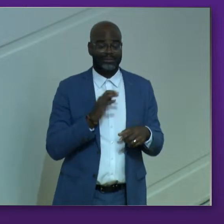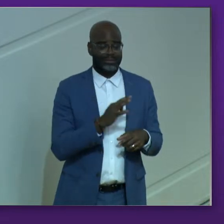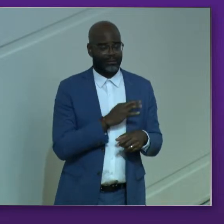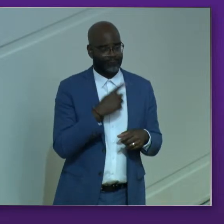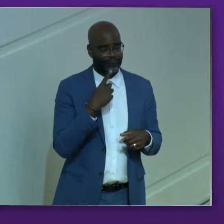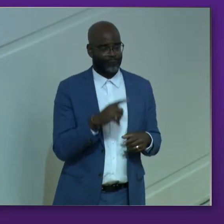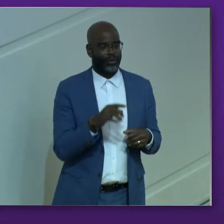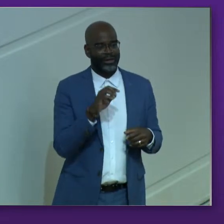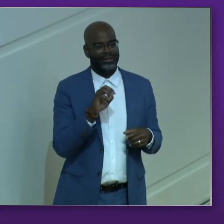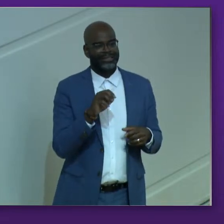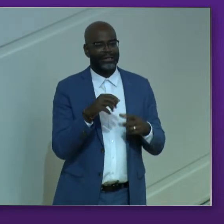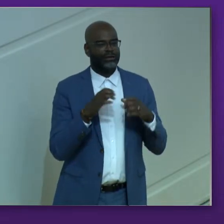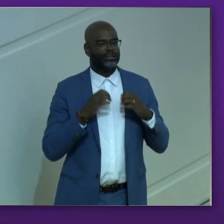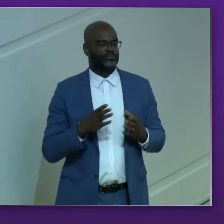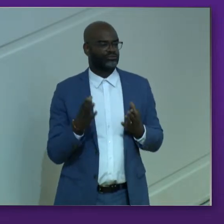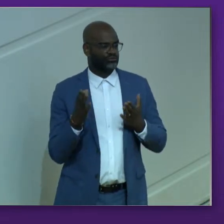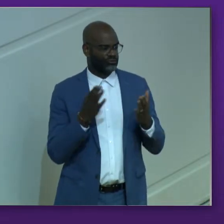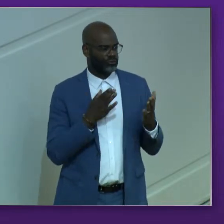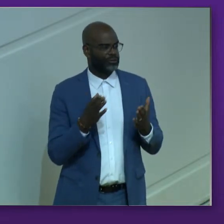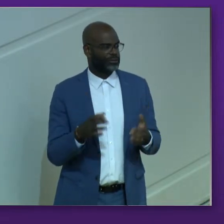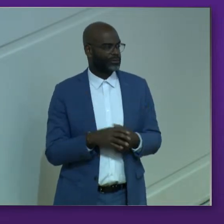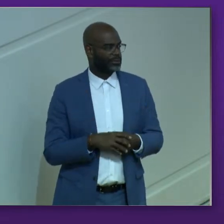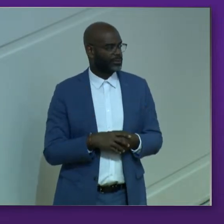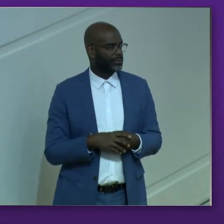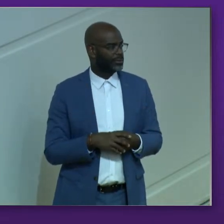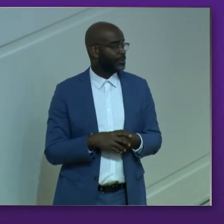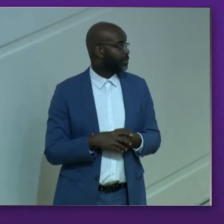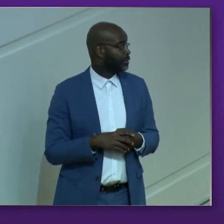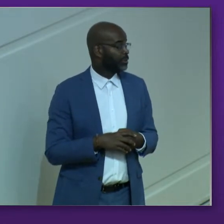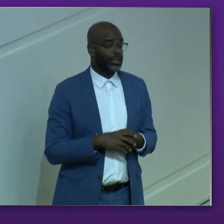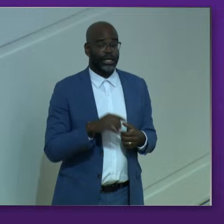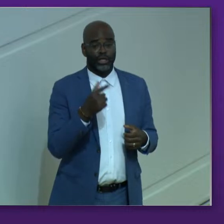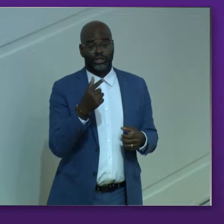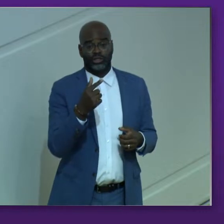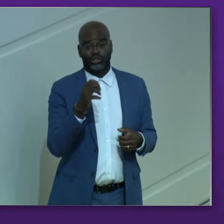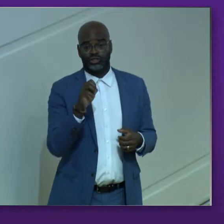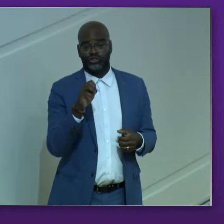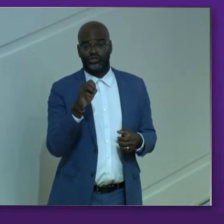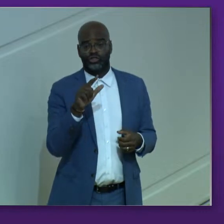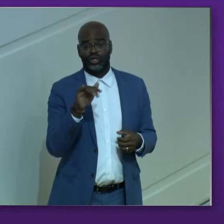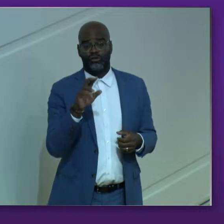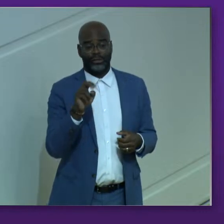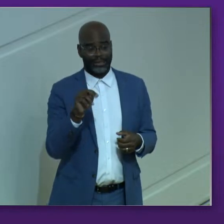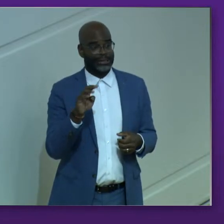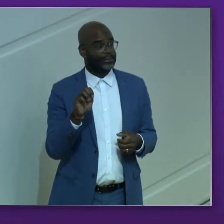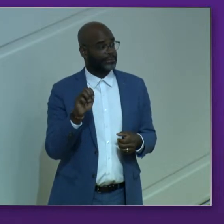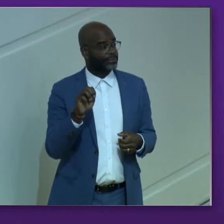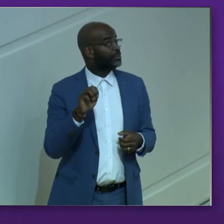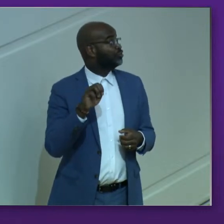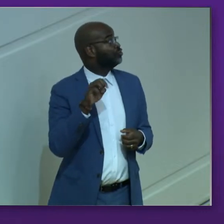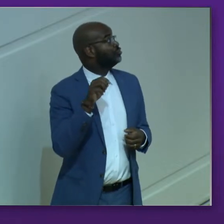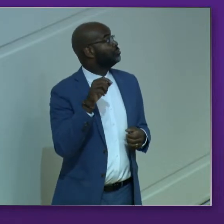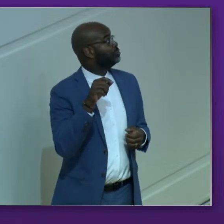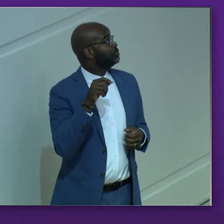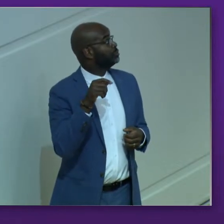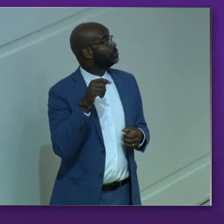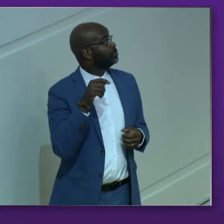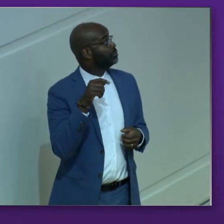COME TO THE STAGE TO RECEIVE YOUR CERTIFICATES AS A READ THESE DETAILS. PLEASE REMAIN FOR A GROUP